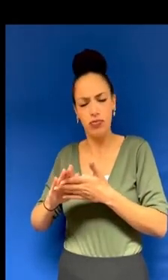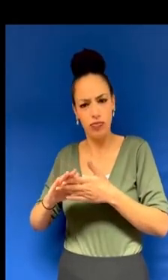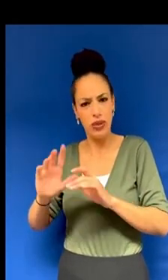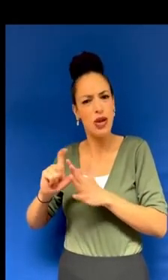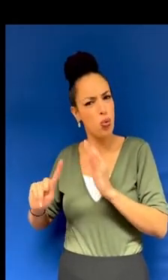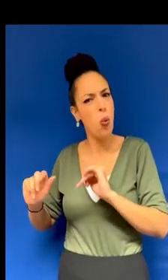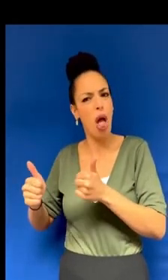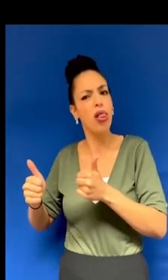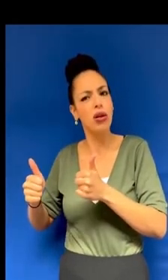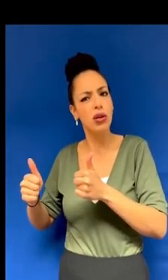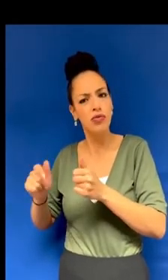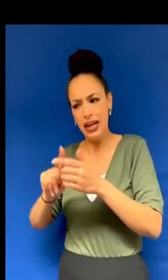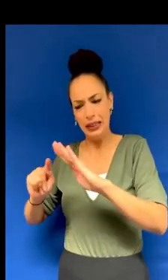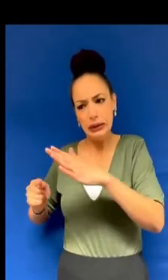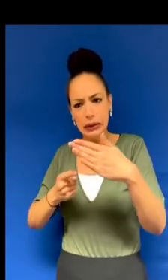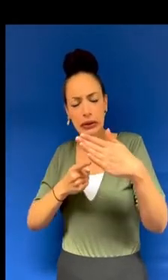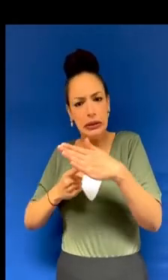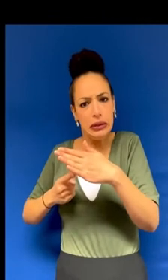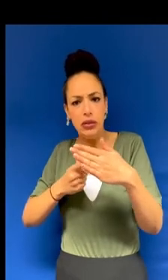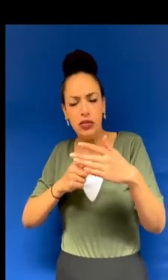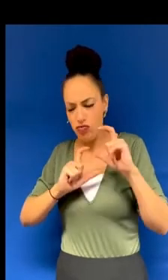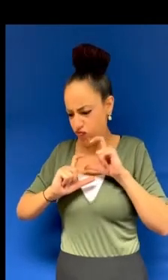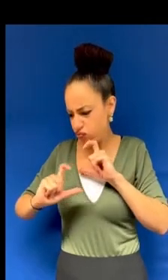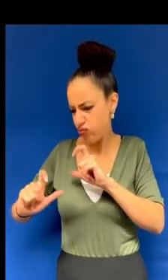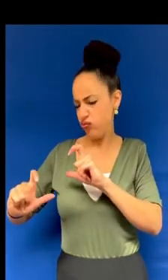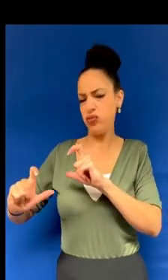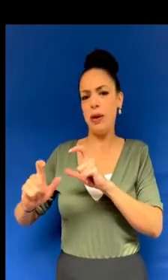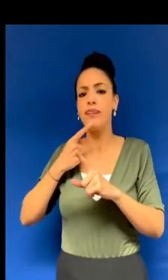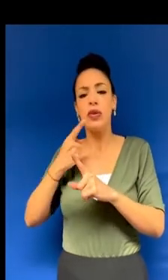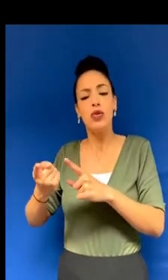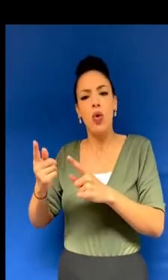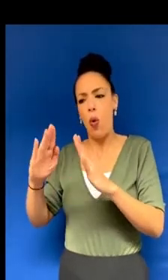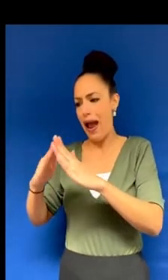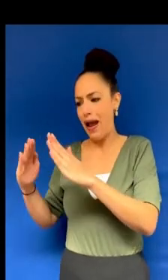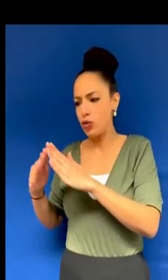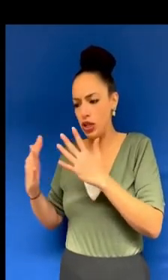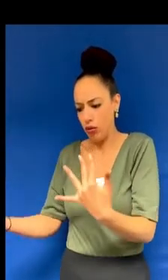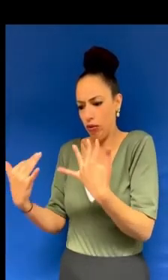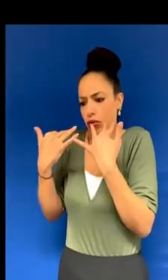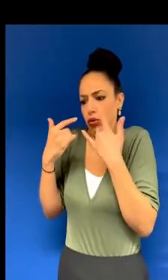resilient in Newham because they've had to have been. Also the kids here do very very well,